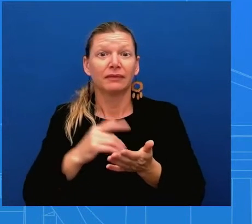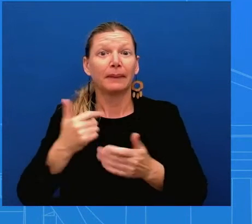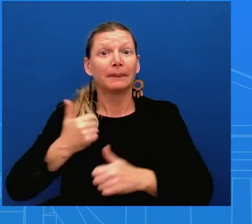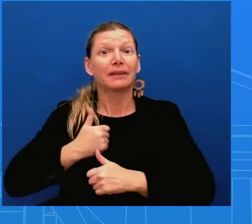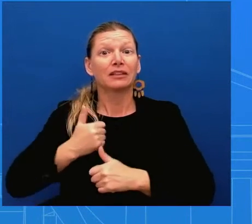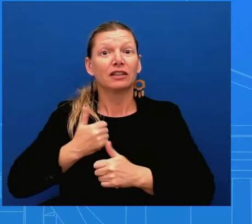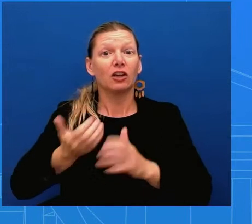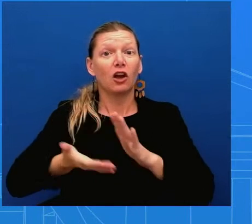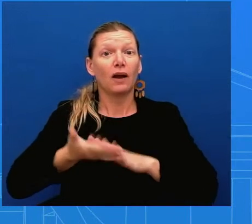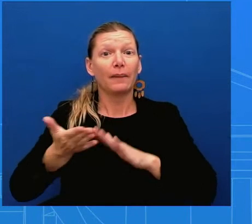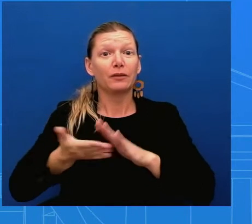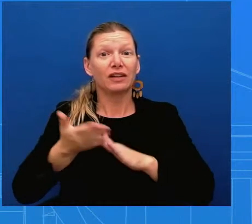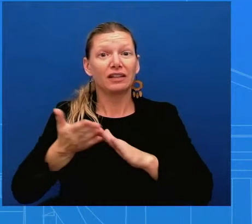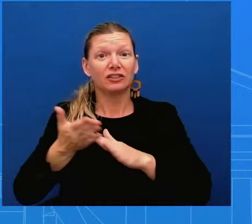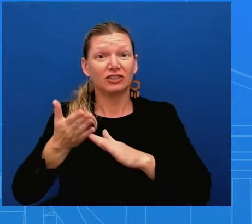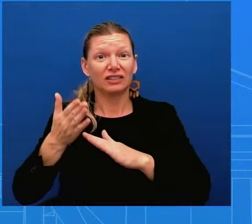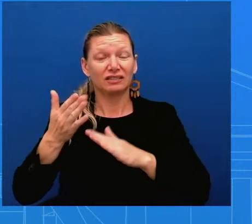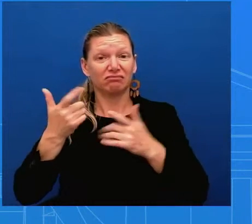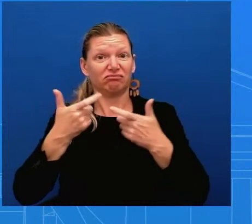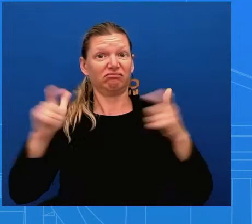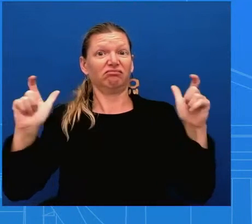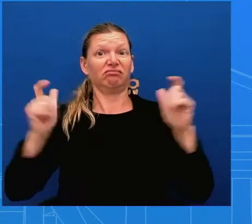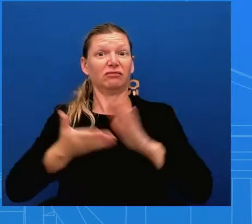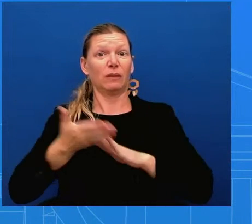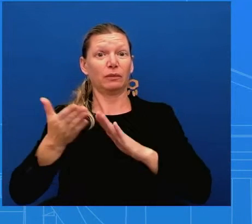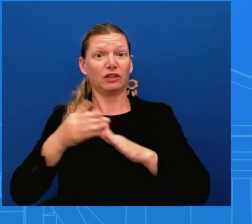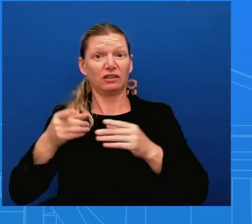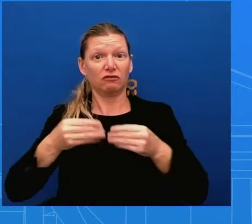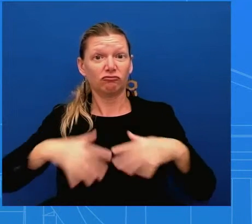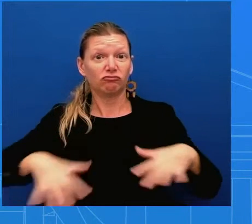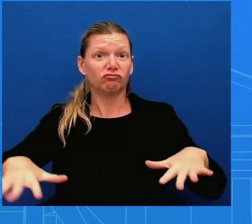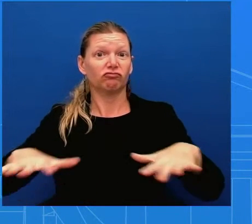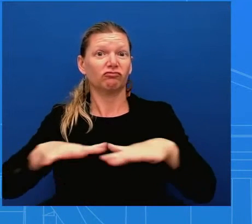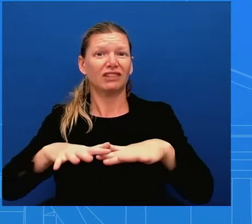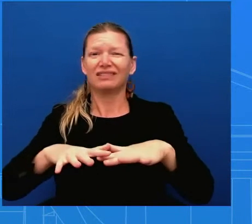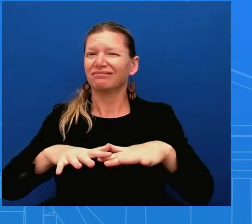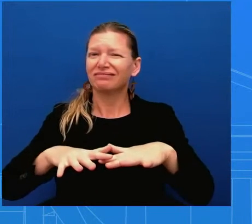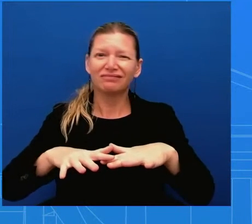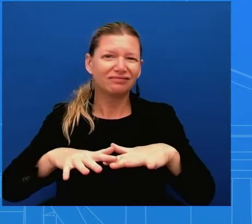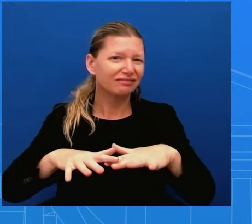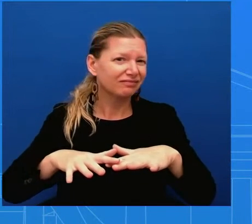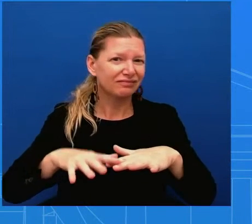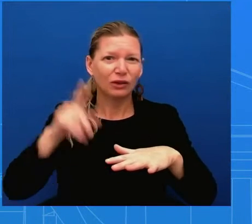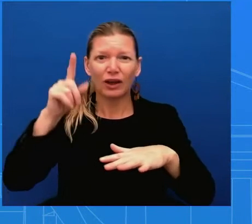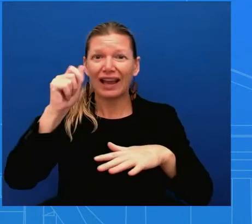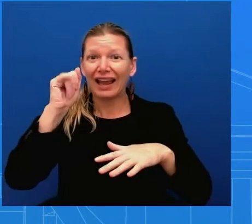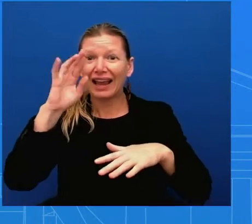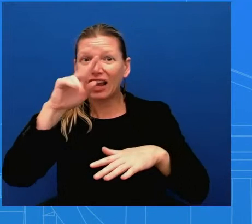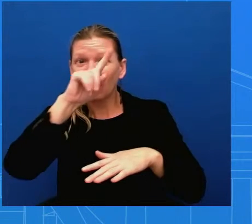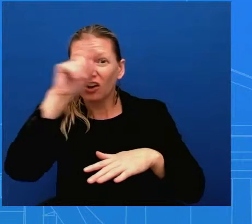that also answered the question, "What comes next?" And that's something that we're really bearing in on with the Israeli government and feel